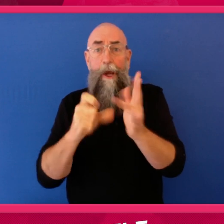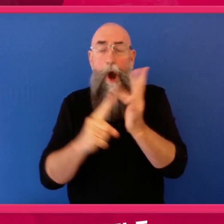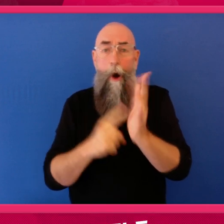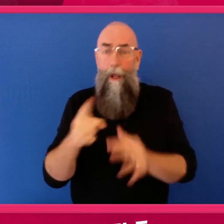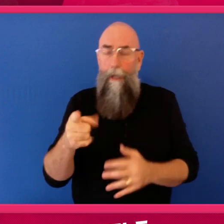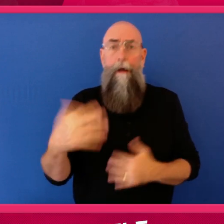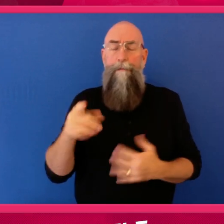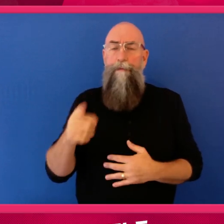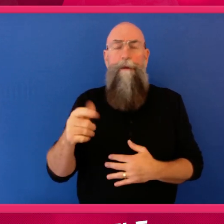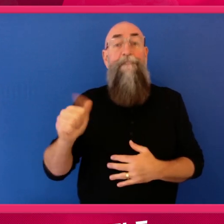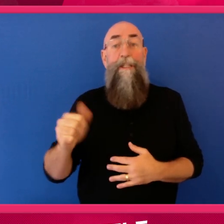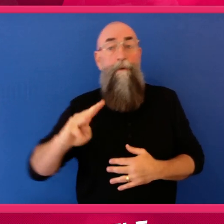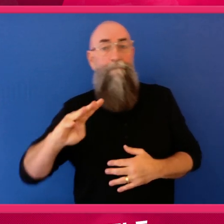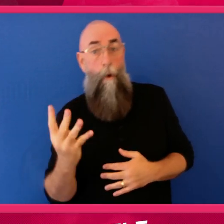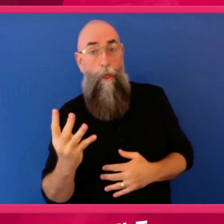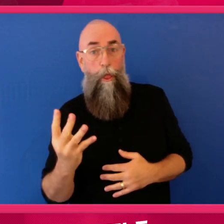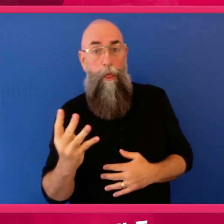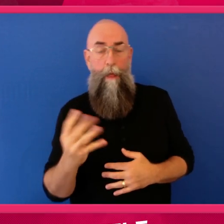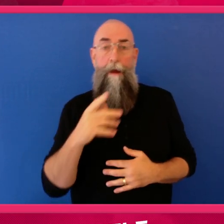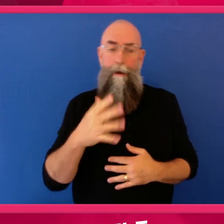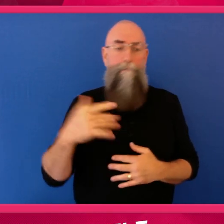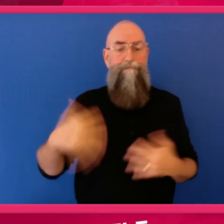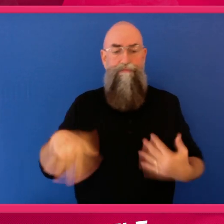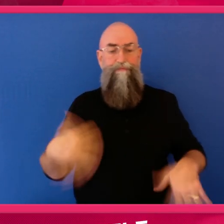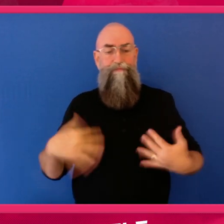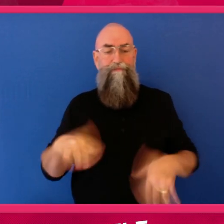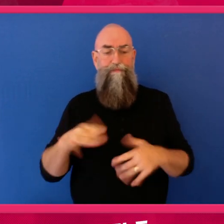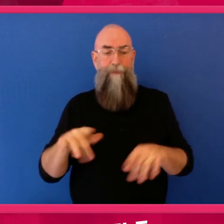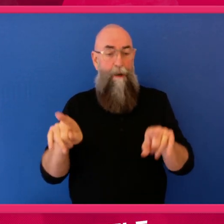fourth, I believe as well. Meg Lemon in the cycling too, she finished fourth as well.